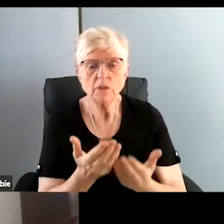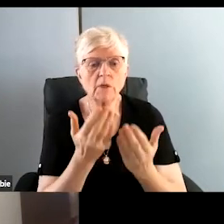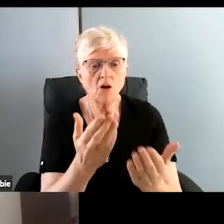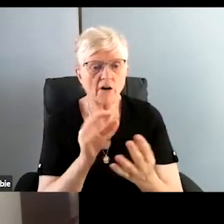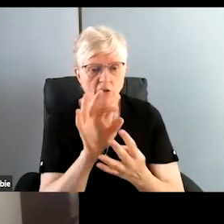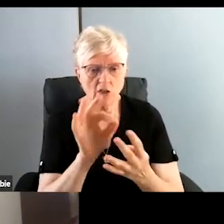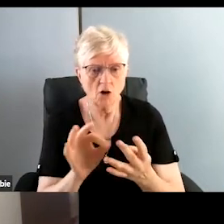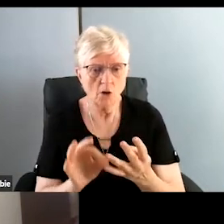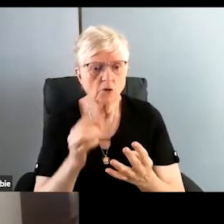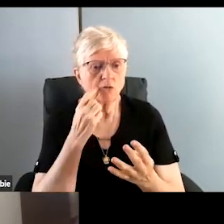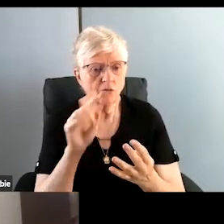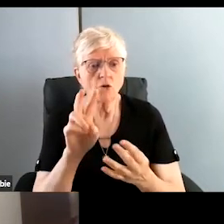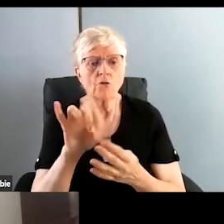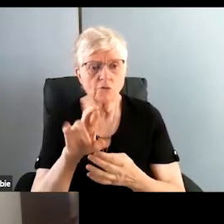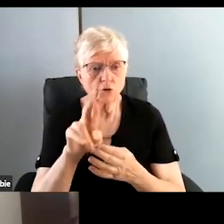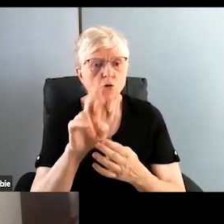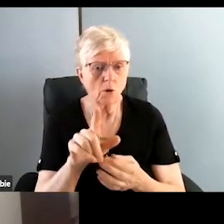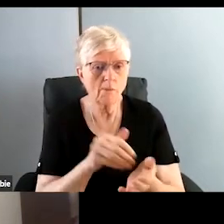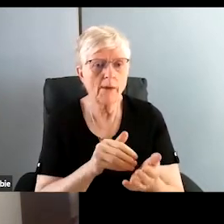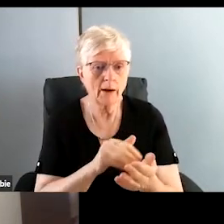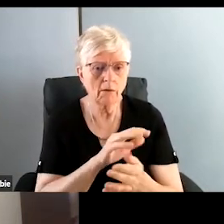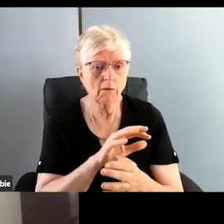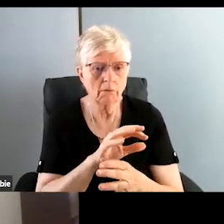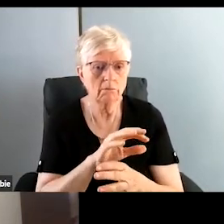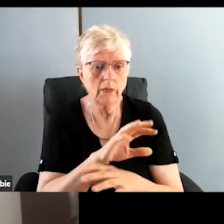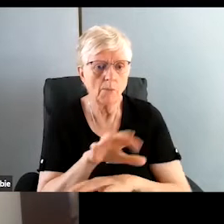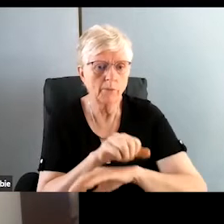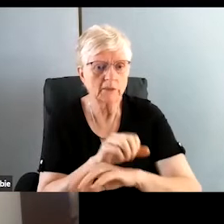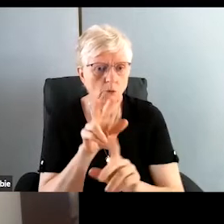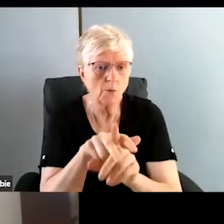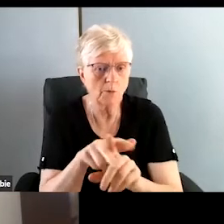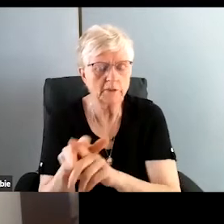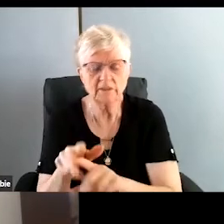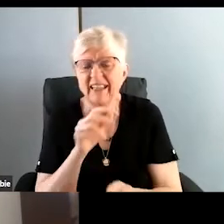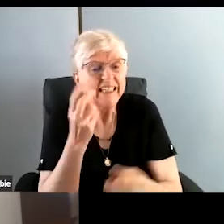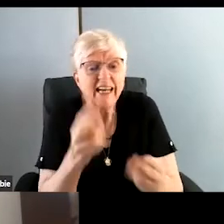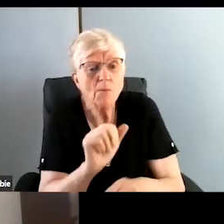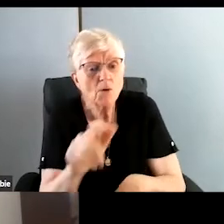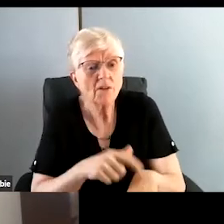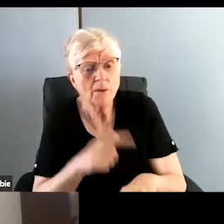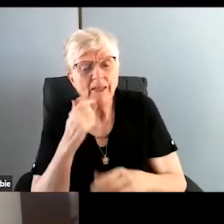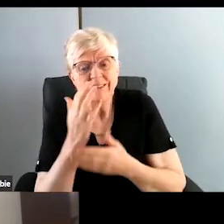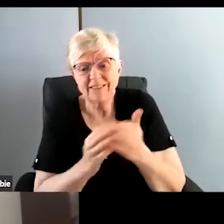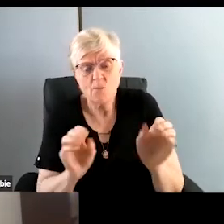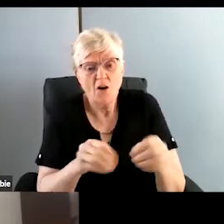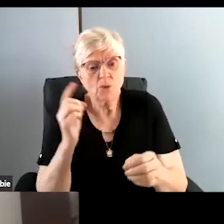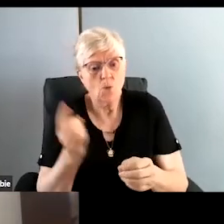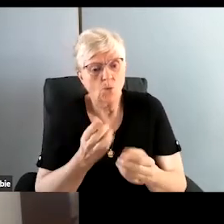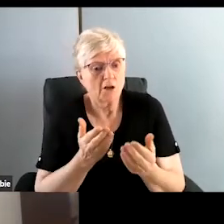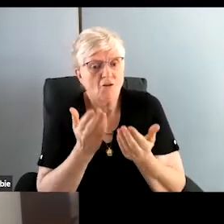MEDICAL APPOINTMENTS. THIS DIDN'T HAPPEN ALWAYS BECAUSE SOME OFFICES ONLY OFFERED APPOINTMENTS THIS DIDN'T HAPPEN ALWAYS BECAUSE SOME OFFICES ONLY OFFERED